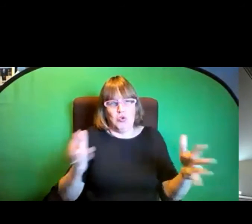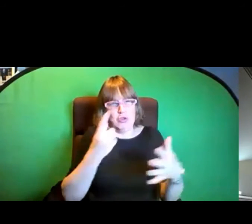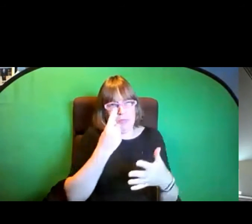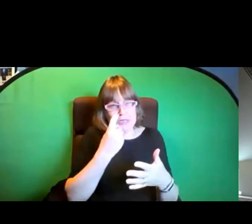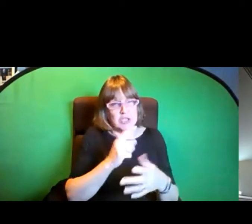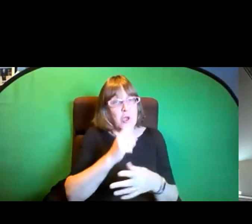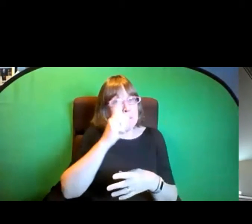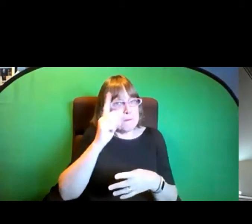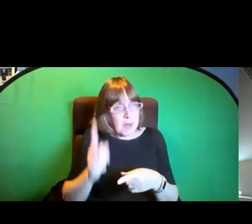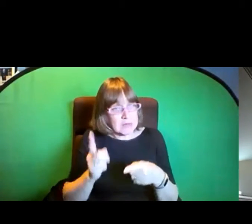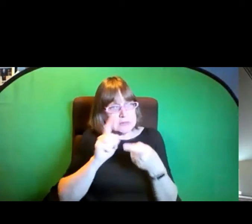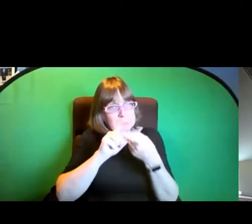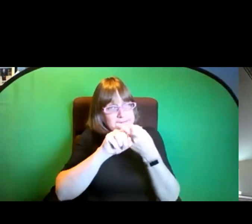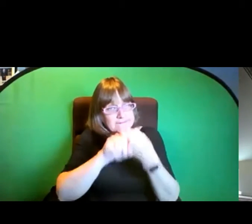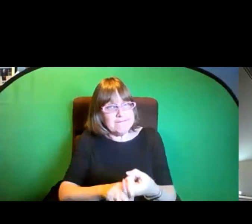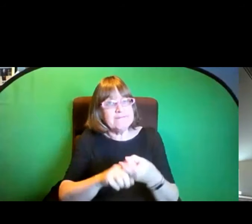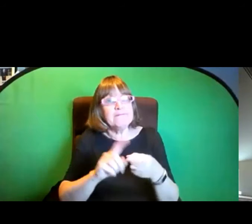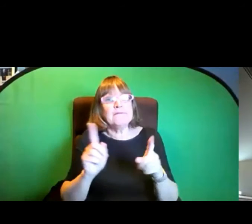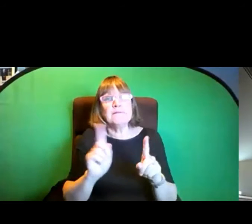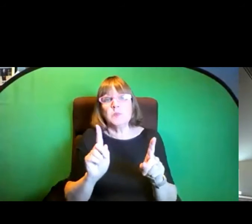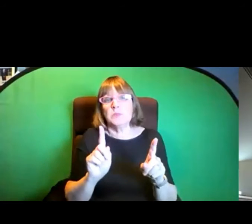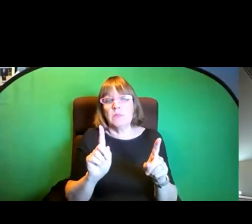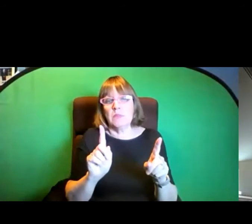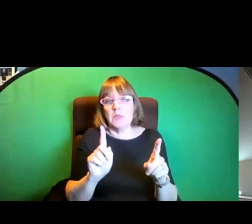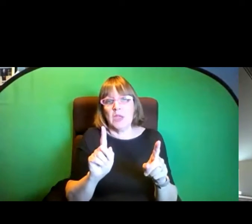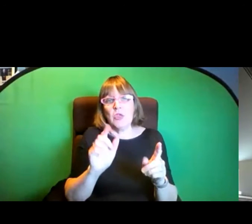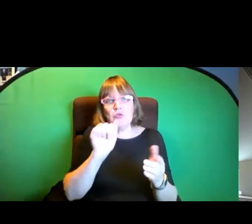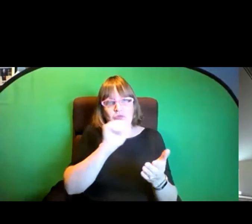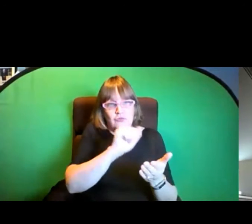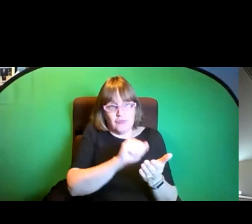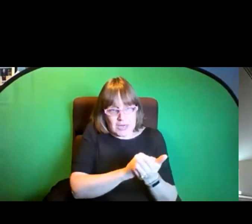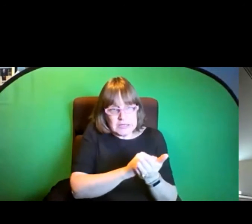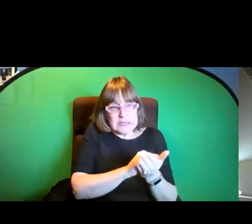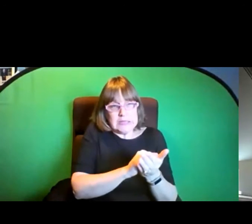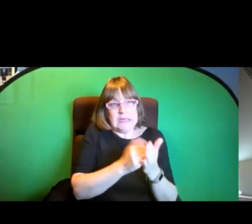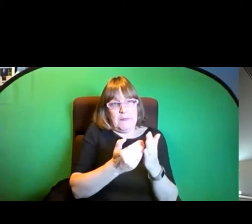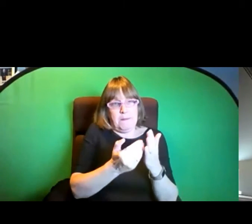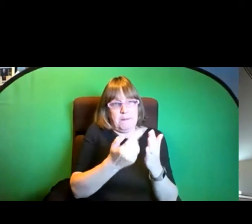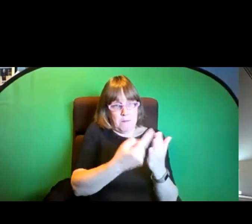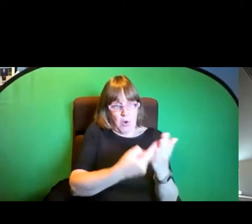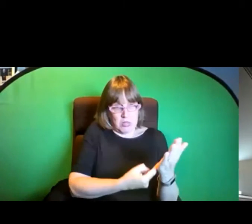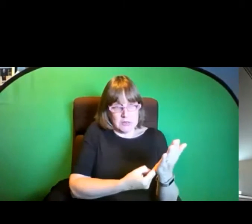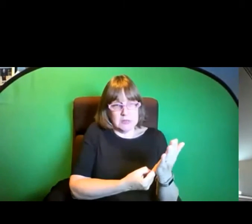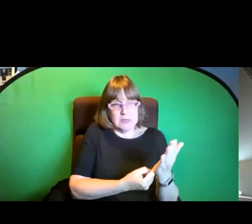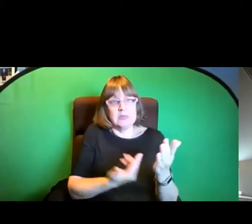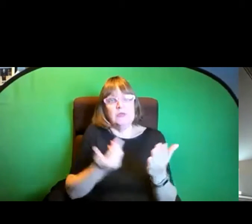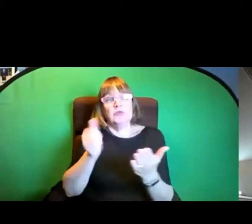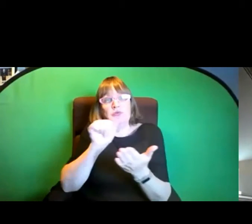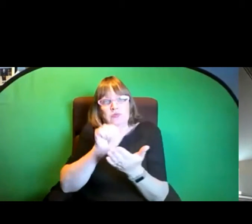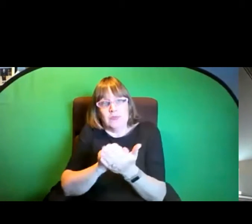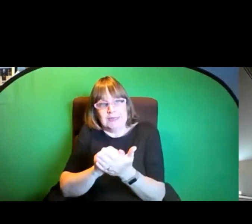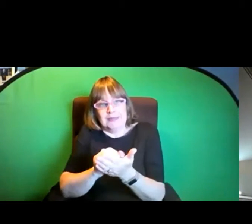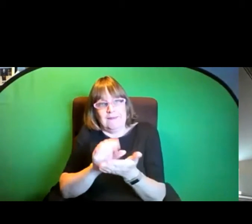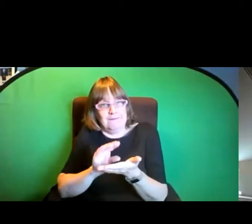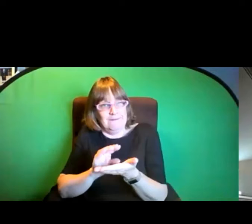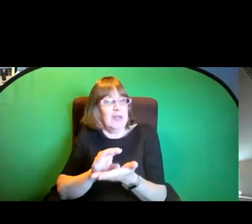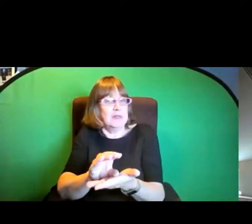depends on having the right policies and funding in place and it also depends on the timeline